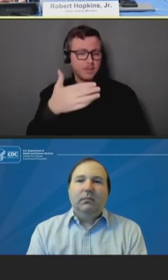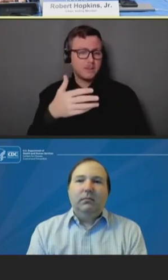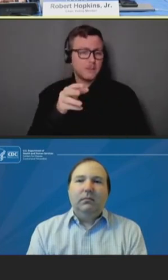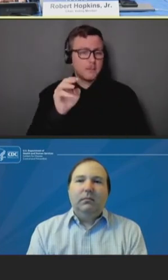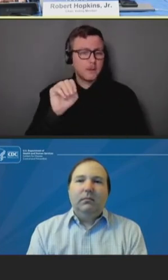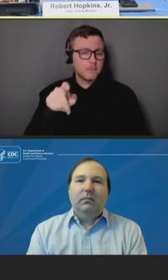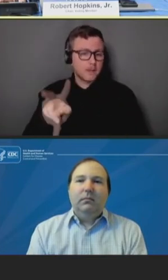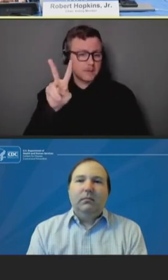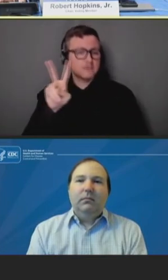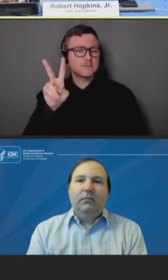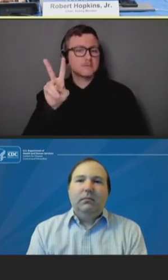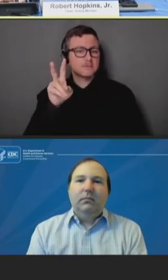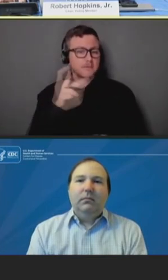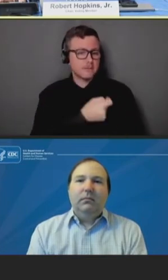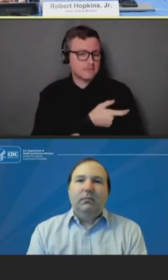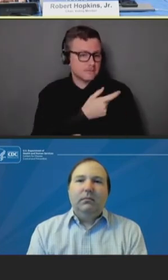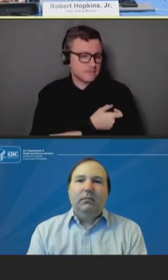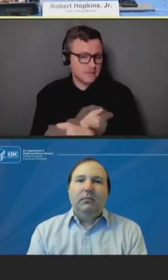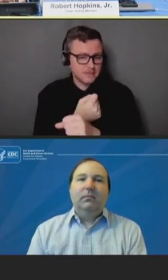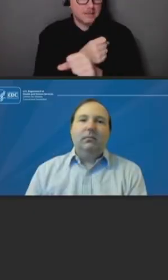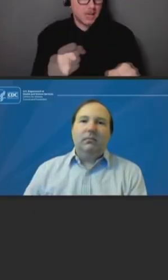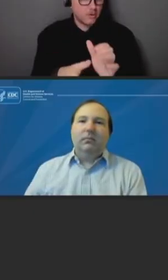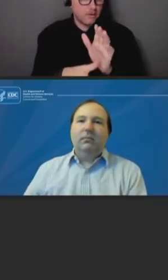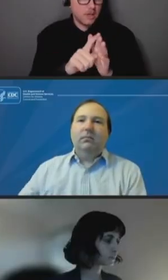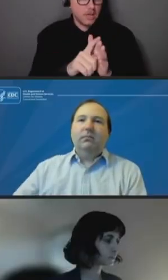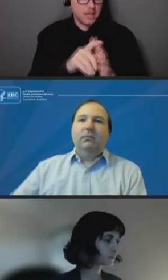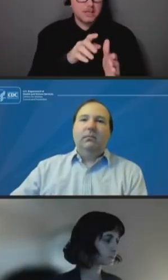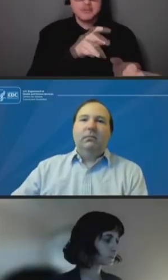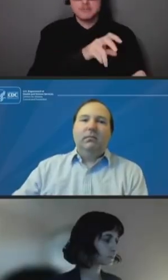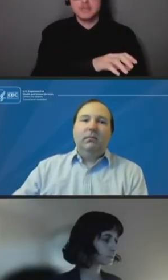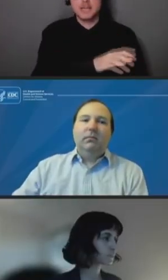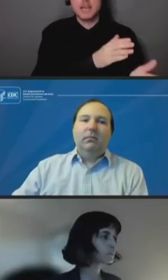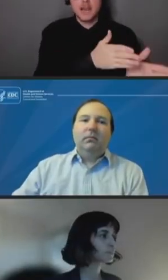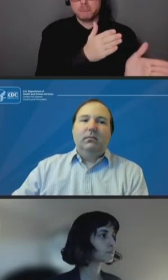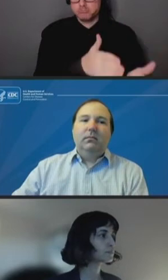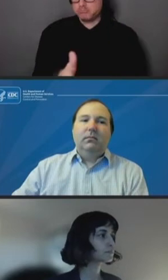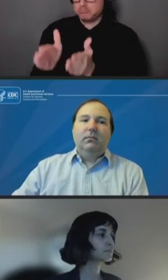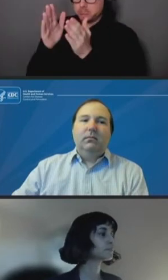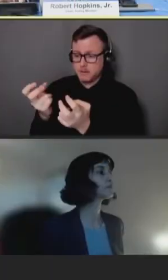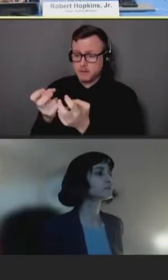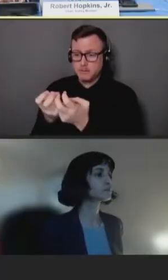And we will now move to our next panel or our next presenter, I should say,